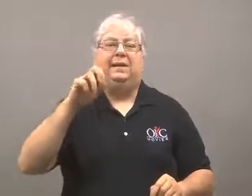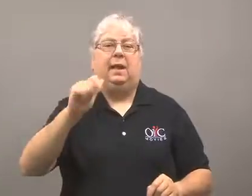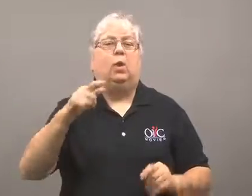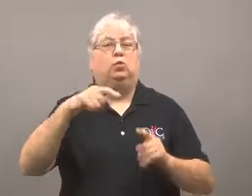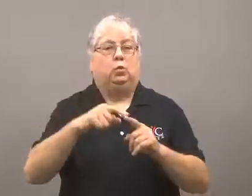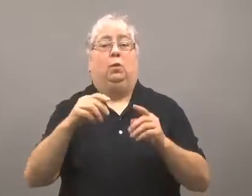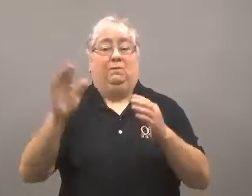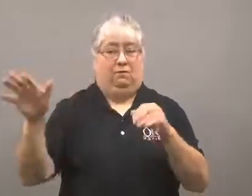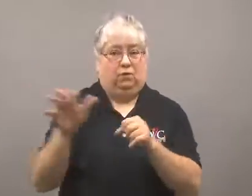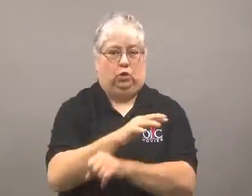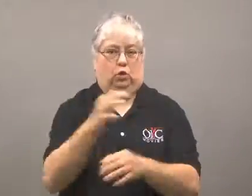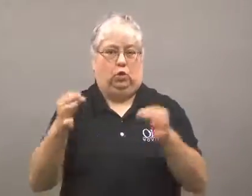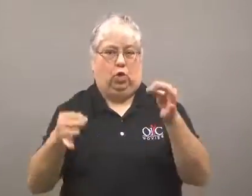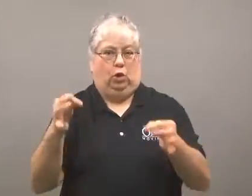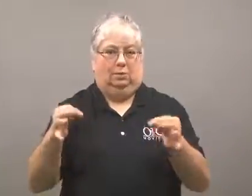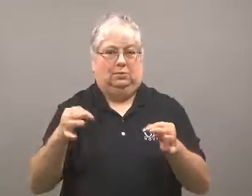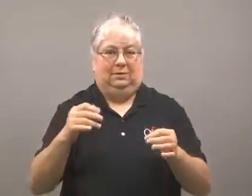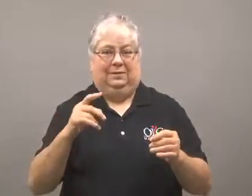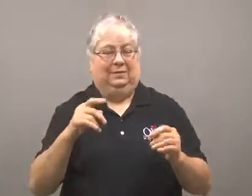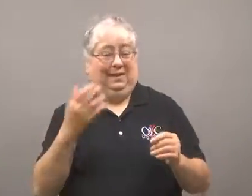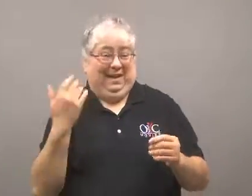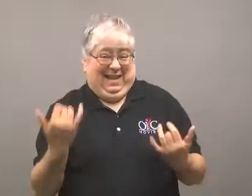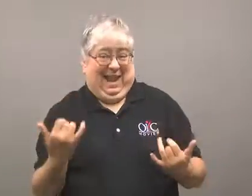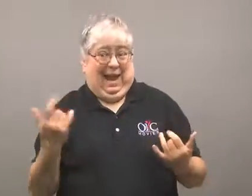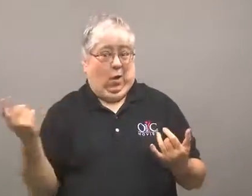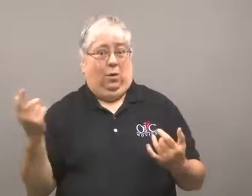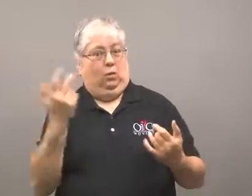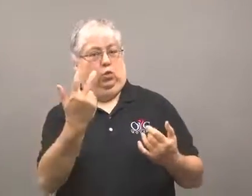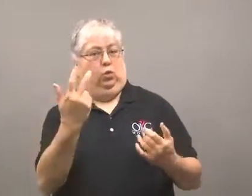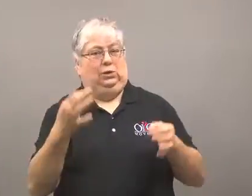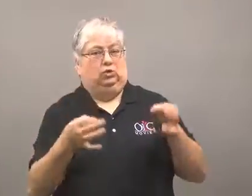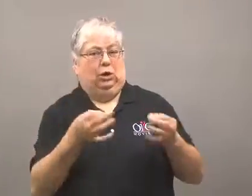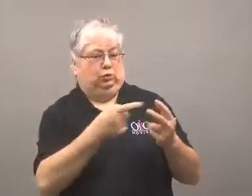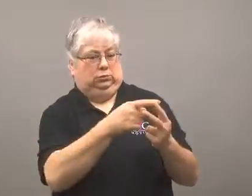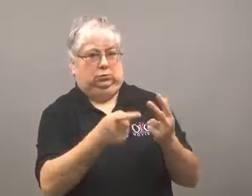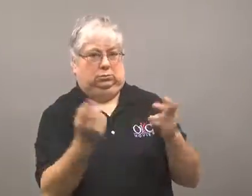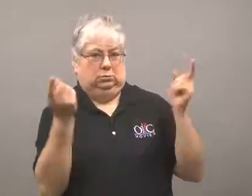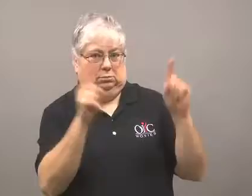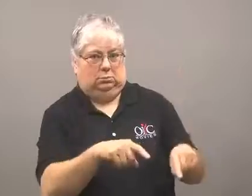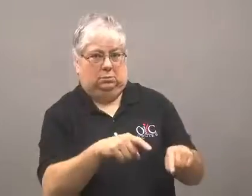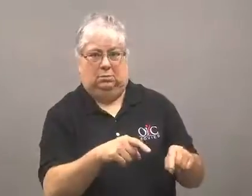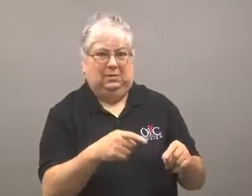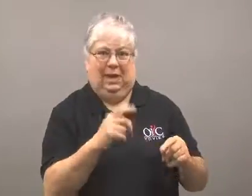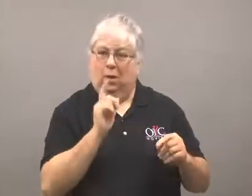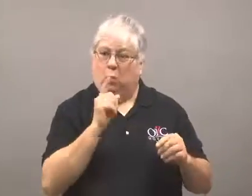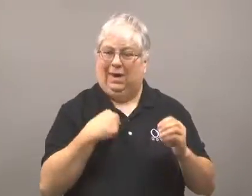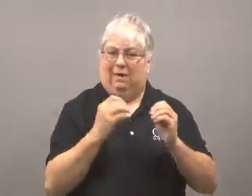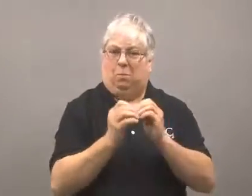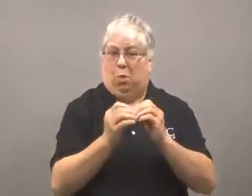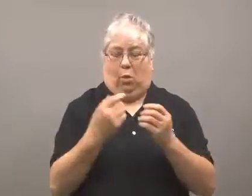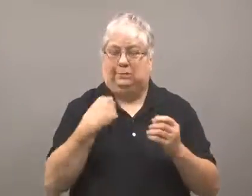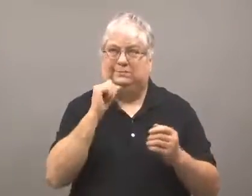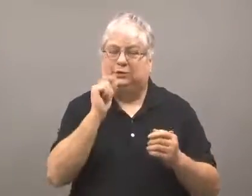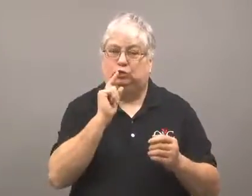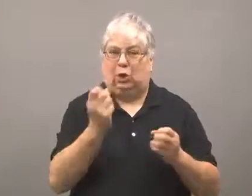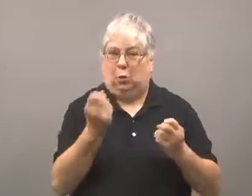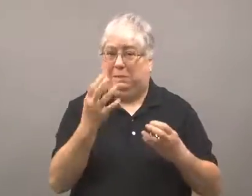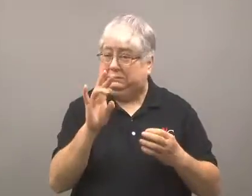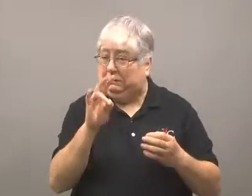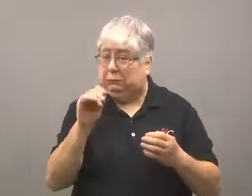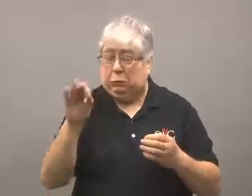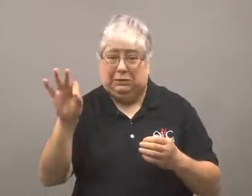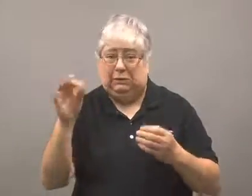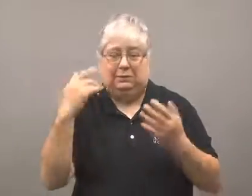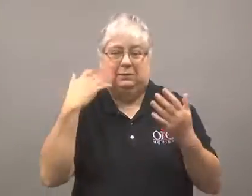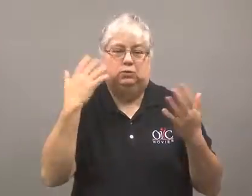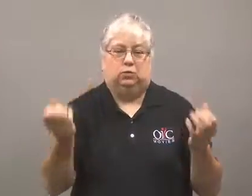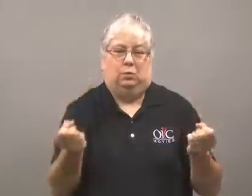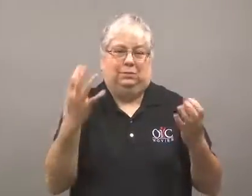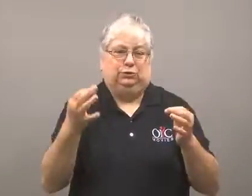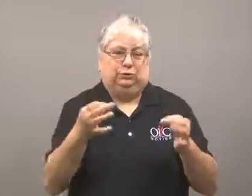It was decided by three judges, I'm not sure how many judges there are, maybe 7 or 9.